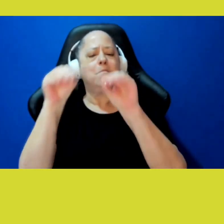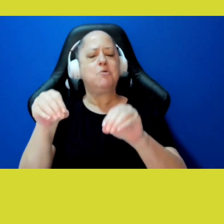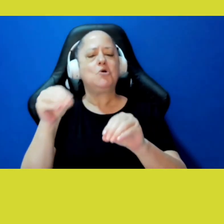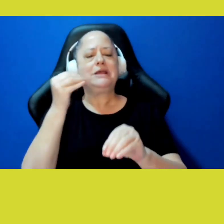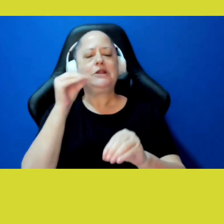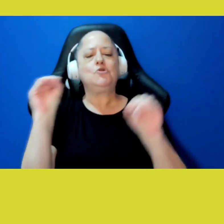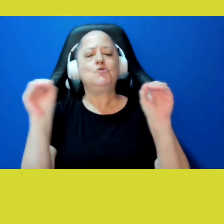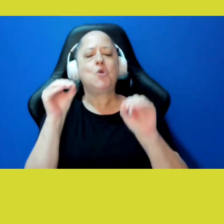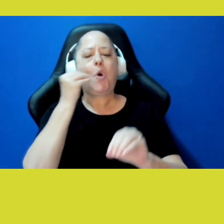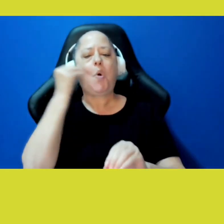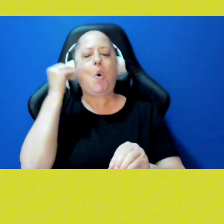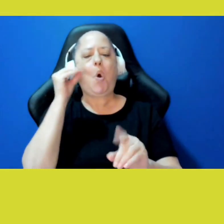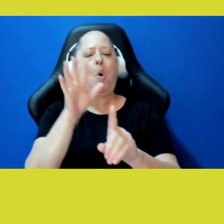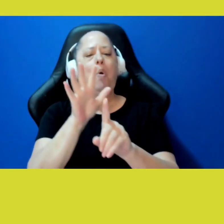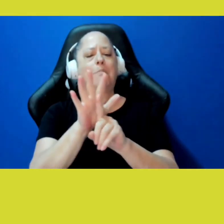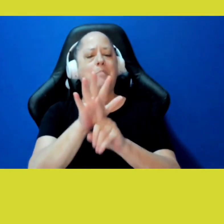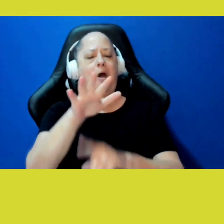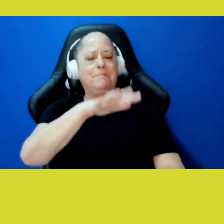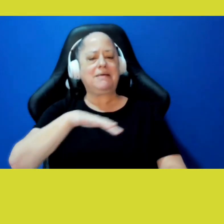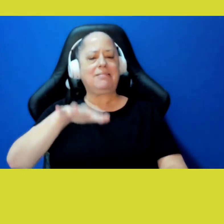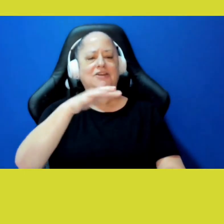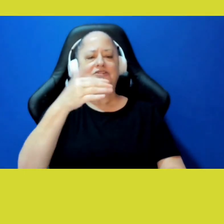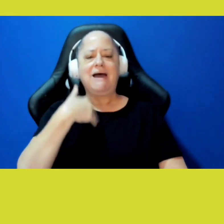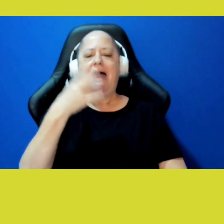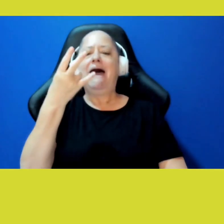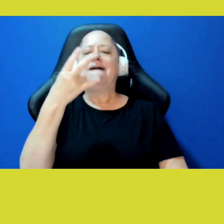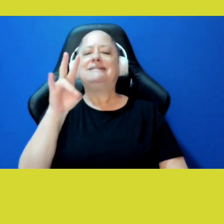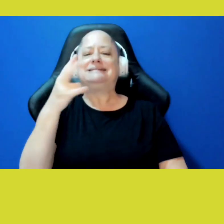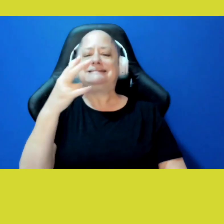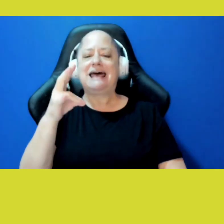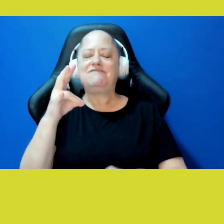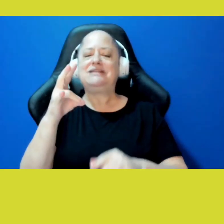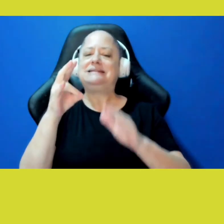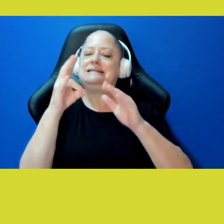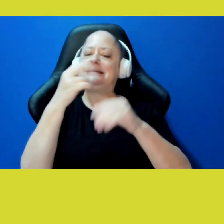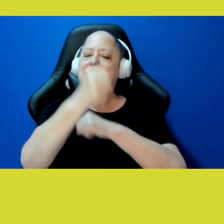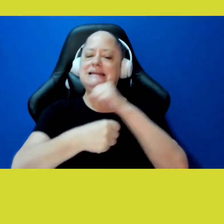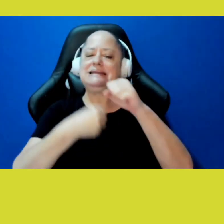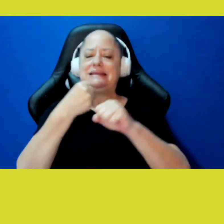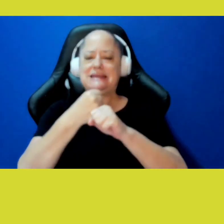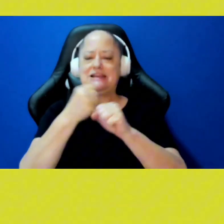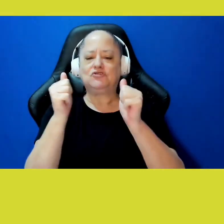And as I just stated, I have 17 years of being housed now. I'm matched against my 17 years of being